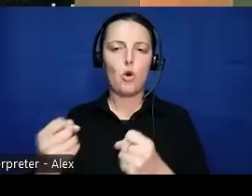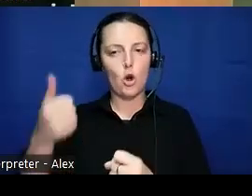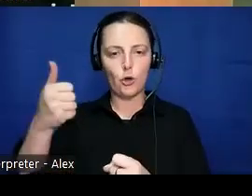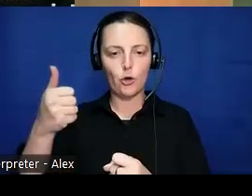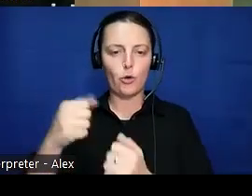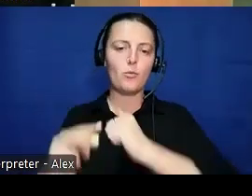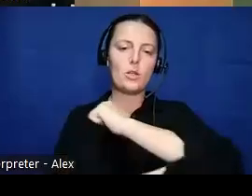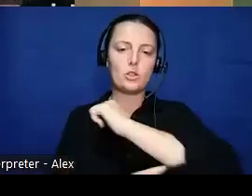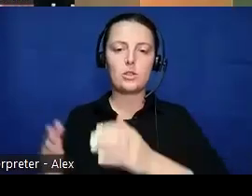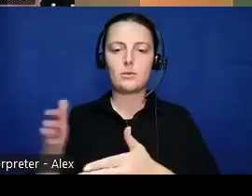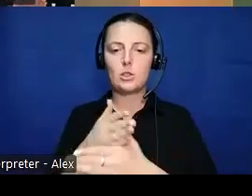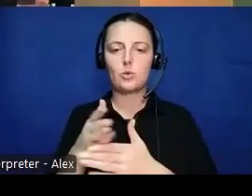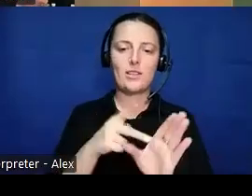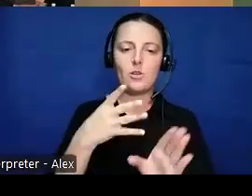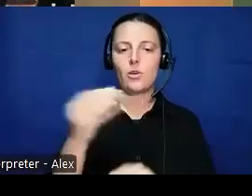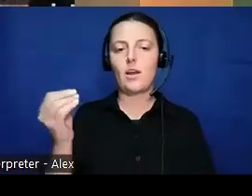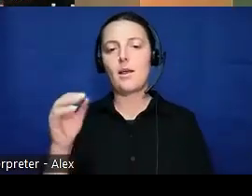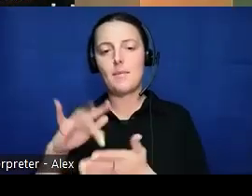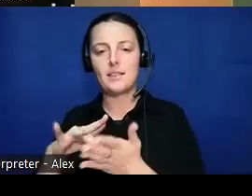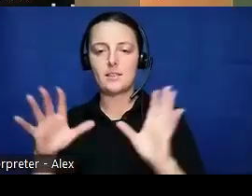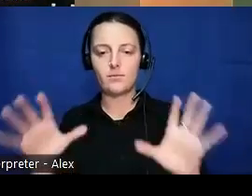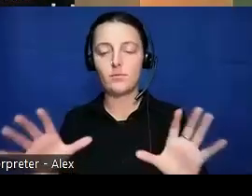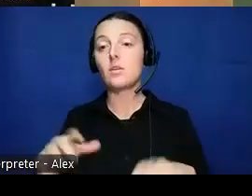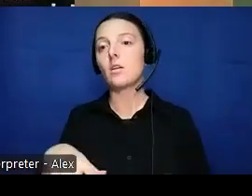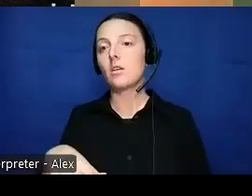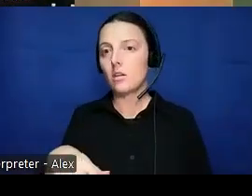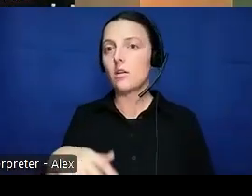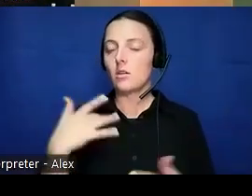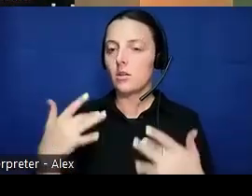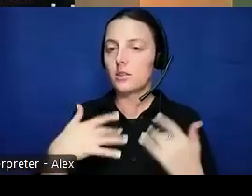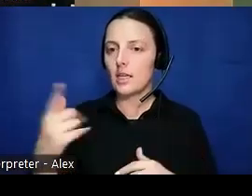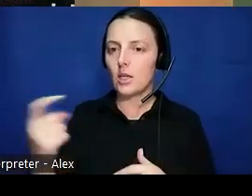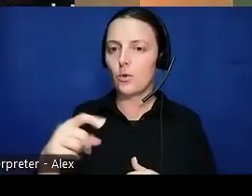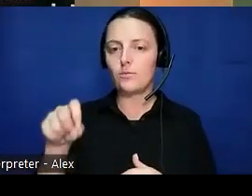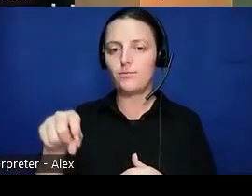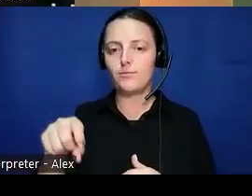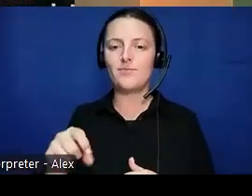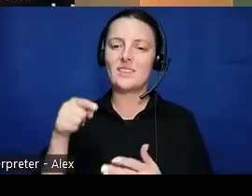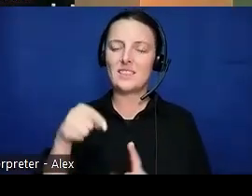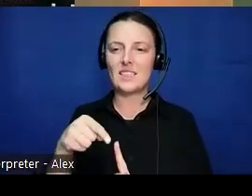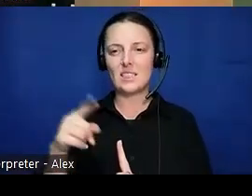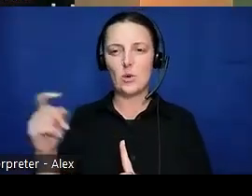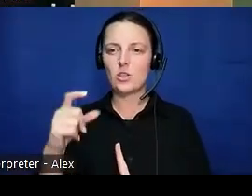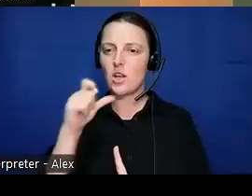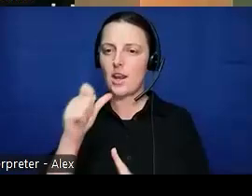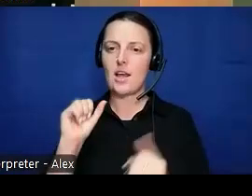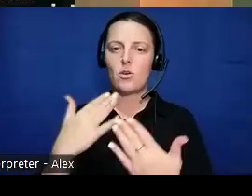that hasn't been addressed well by psychooncology, I would say. Um I think there's a way to do this.